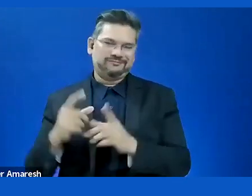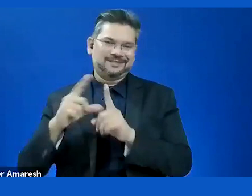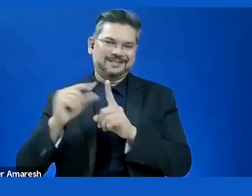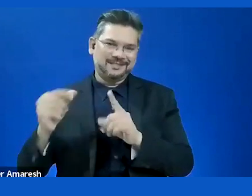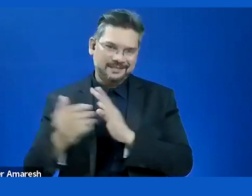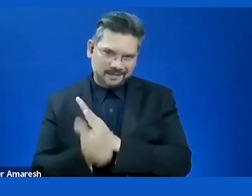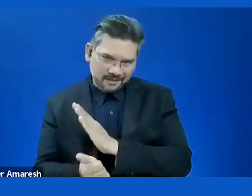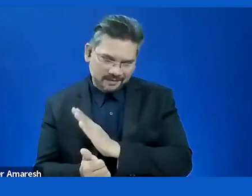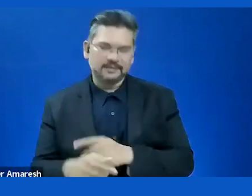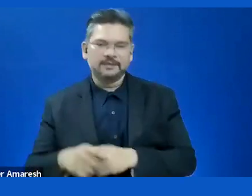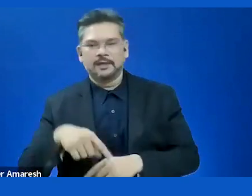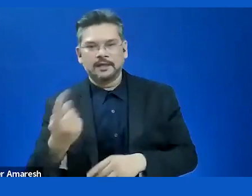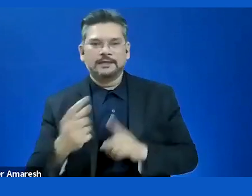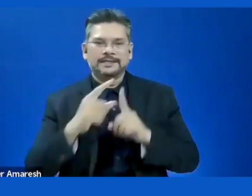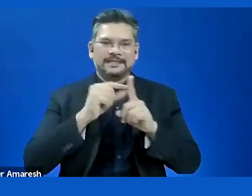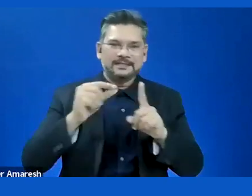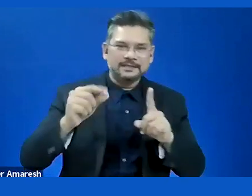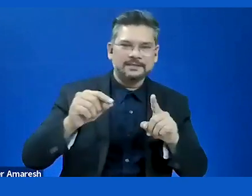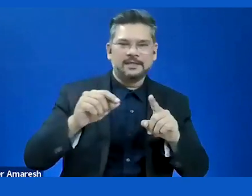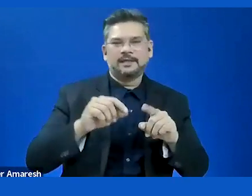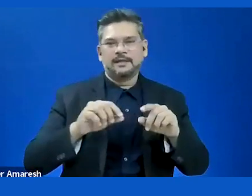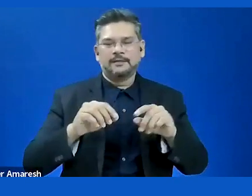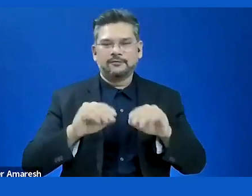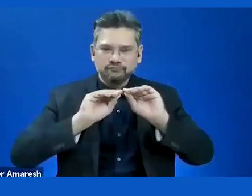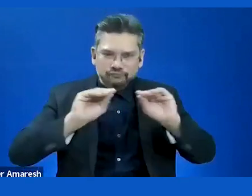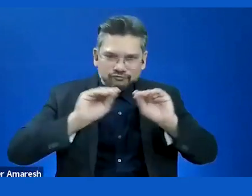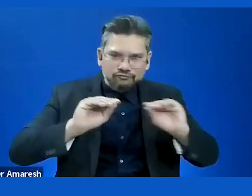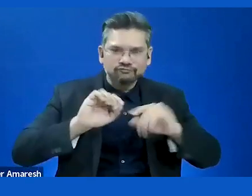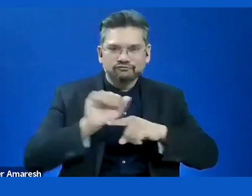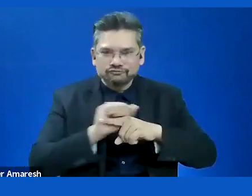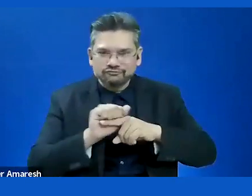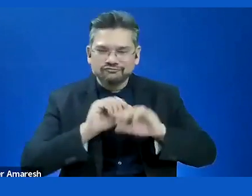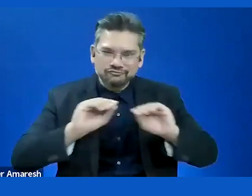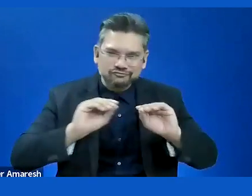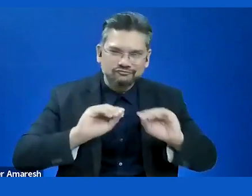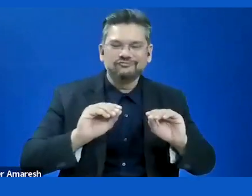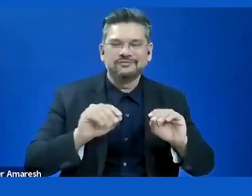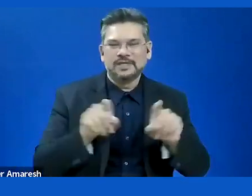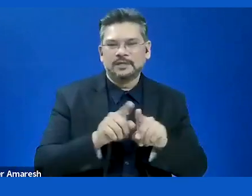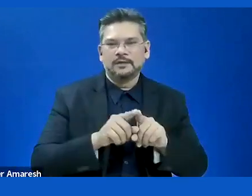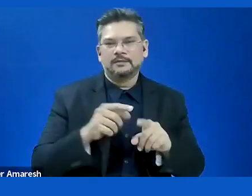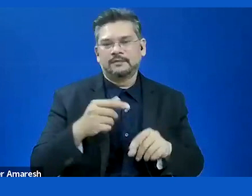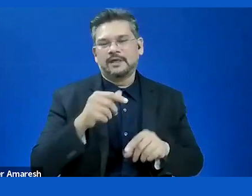And we are happy that it is accessibility and skills in digital accessibility are both